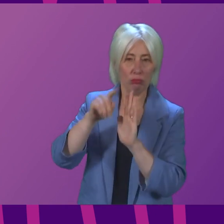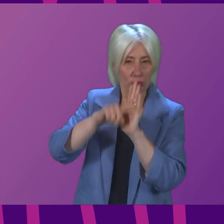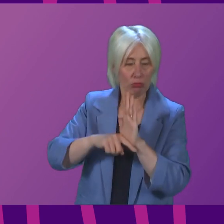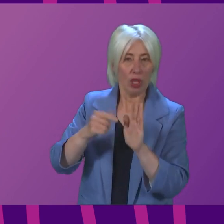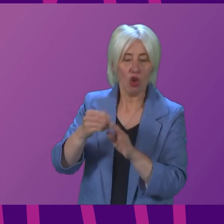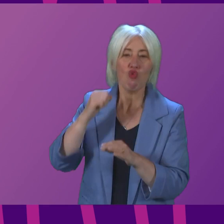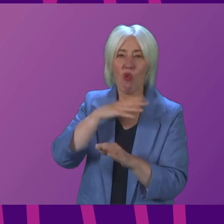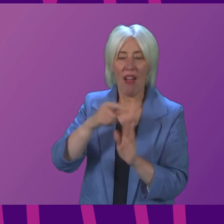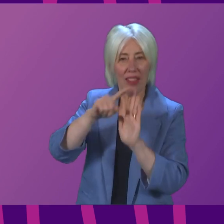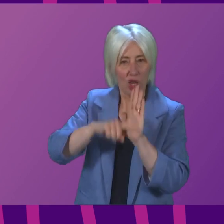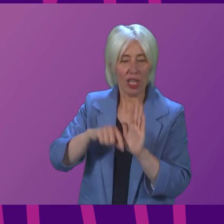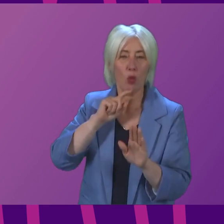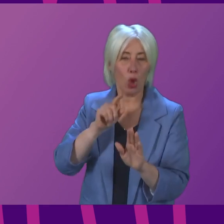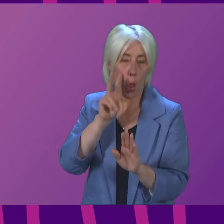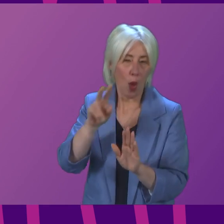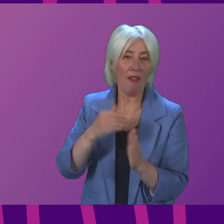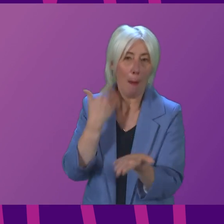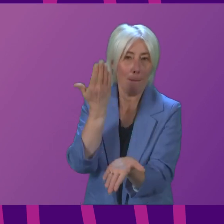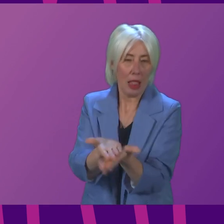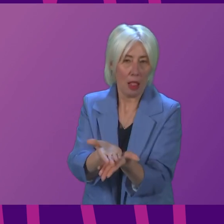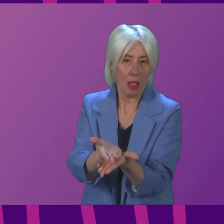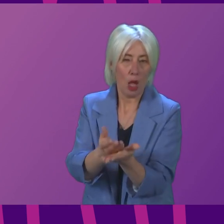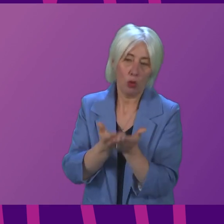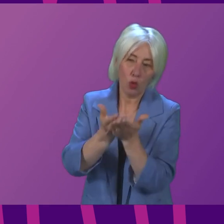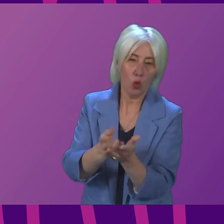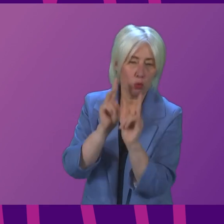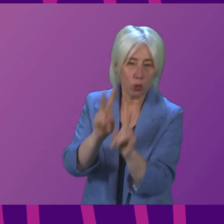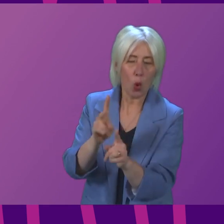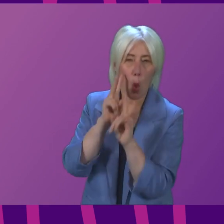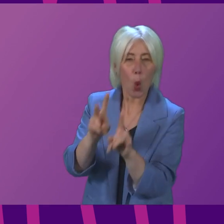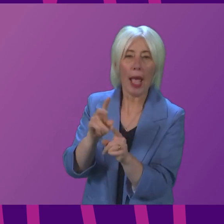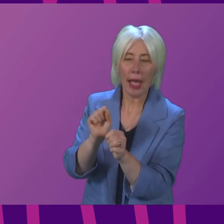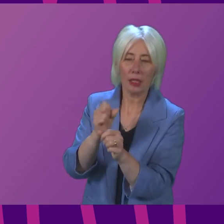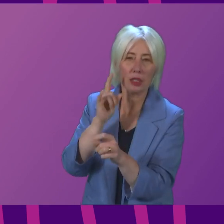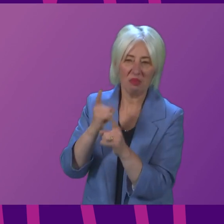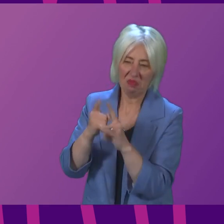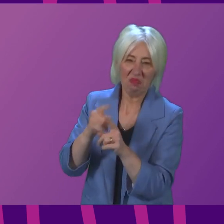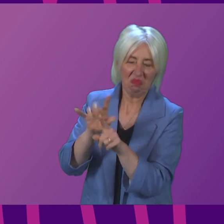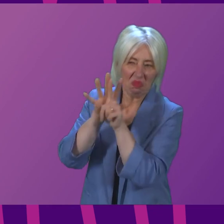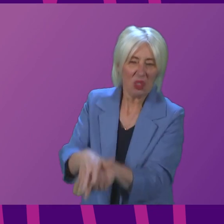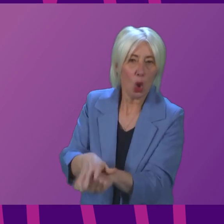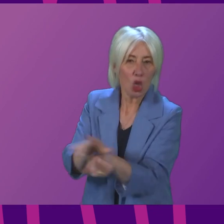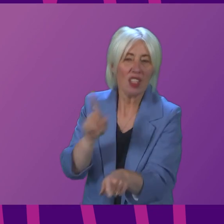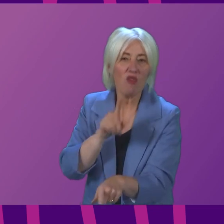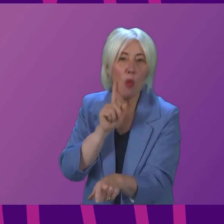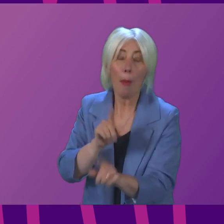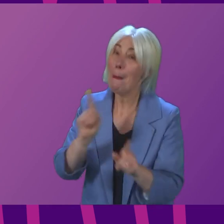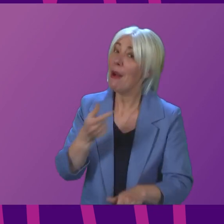of introducing a bill to specifically tackle misogyny. This is something for all of us—but for men, in particular—to reflect on.